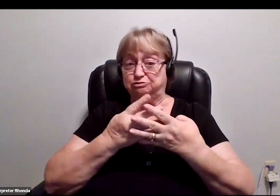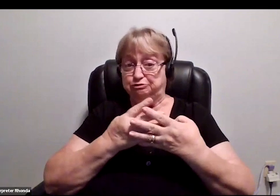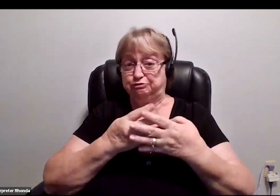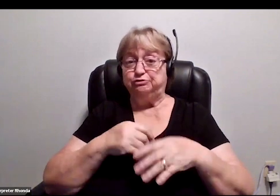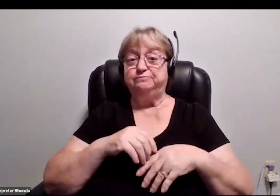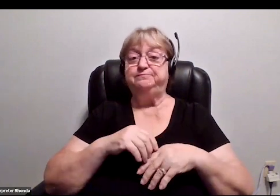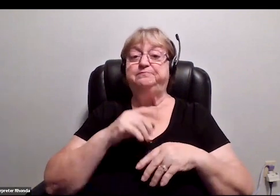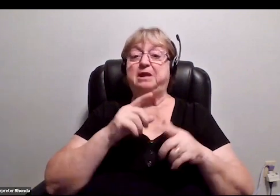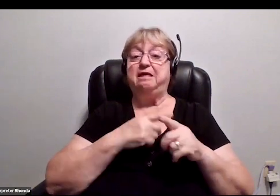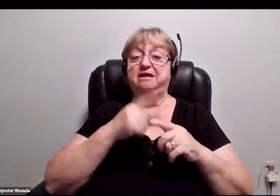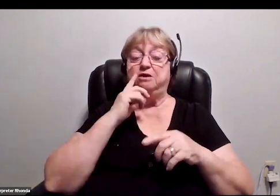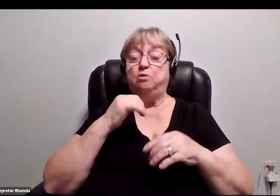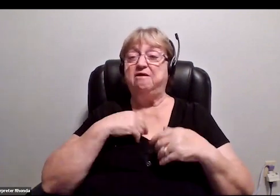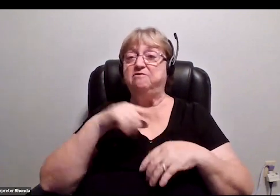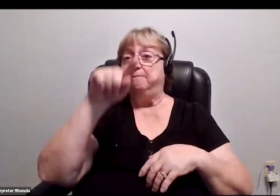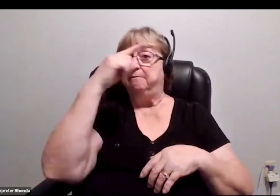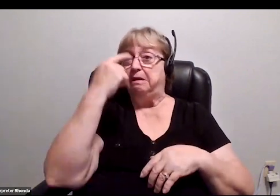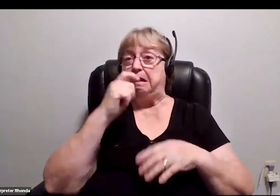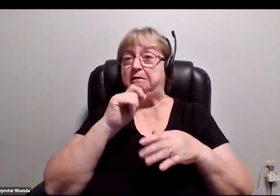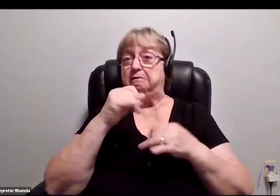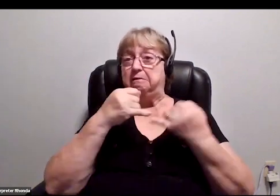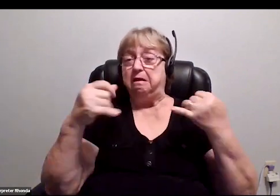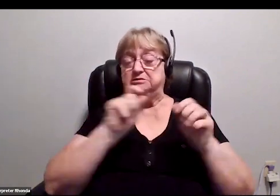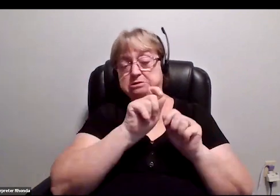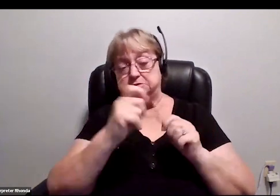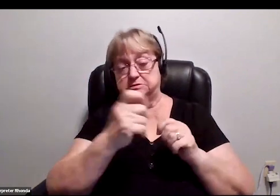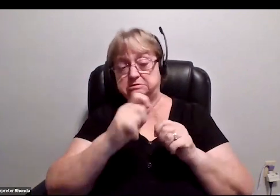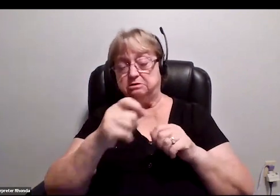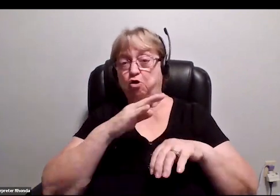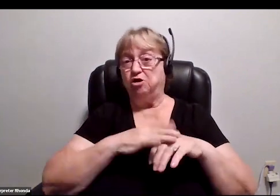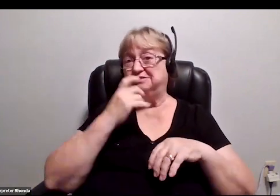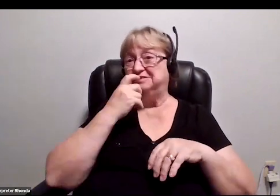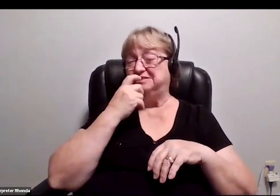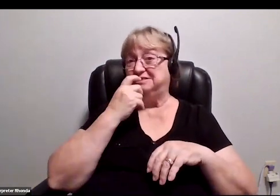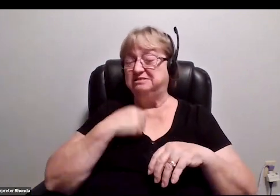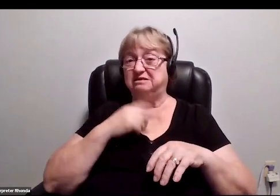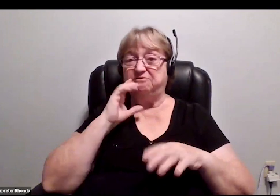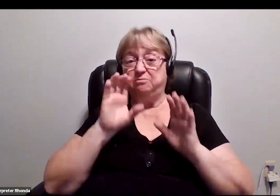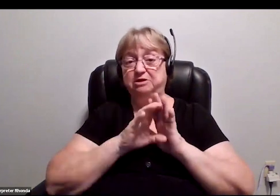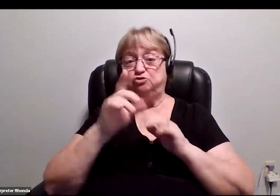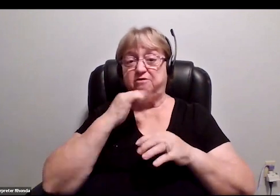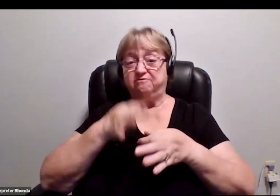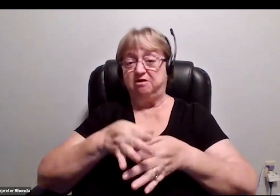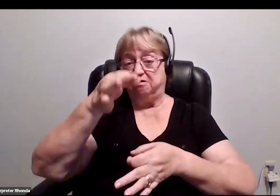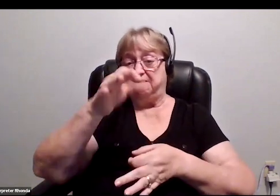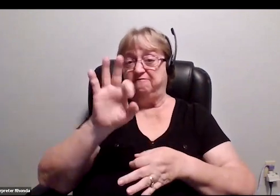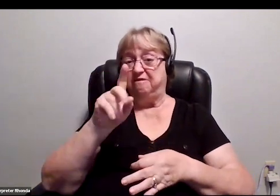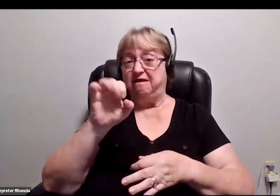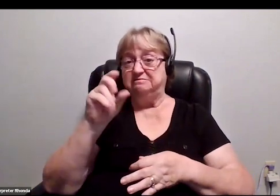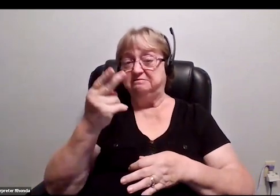Then we also drew black lines on glassware. I have a photo of a volumetric flask and then we used a Sharpie to draw a line